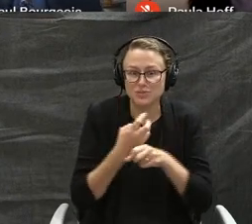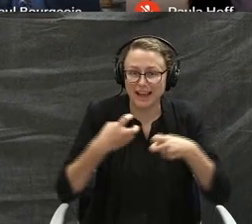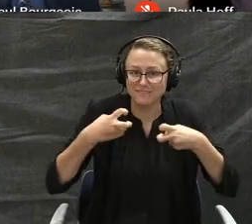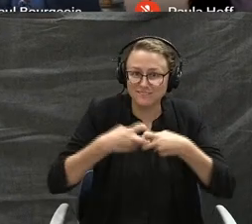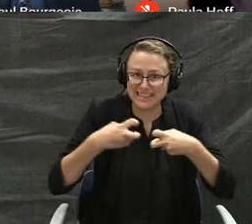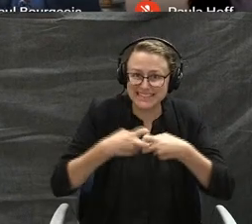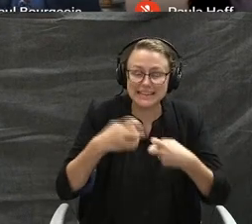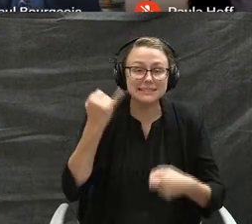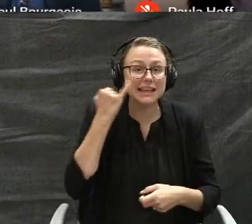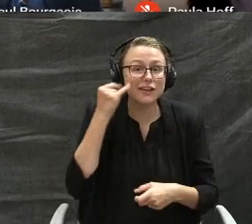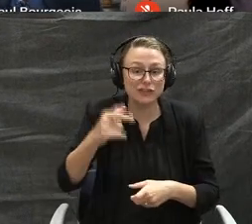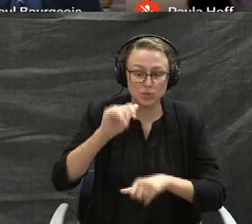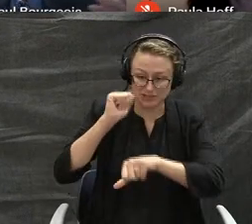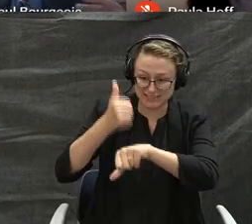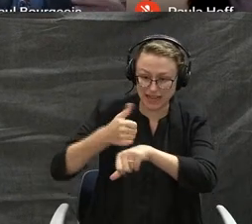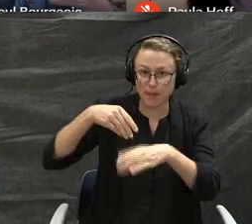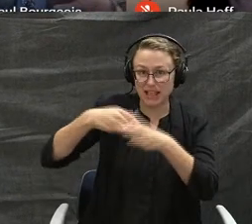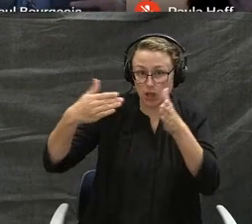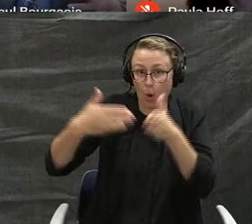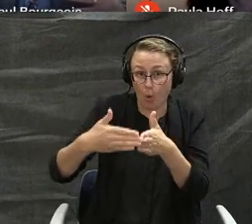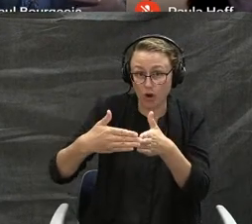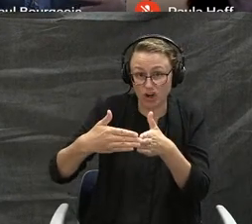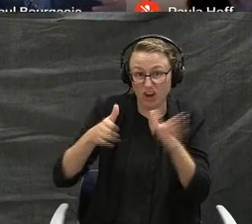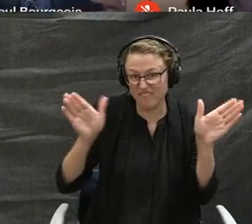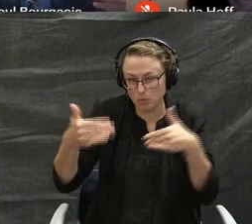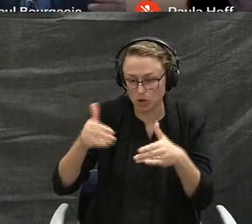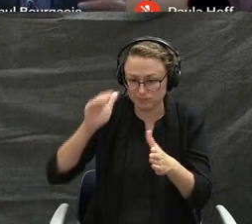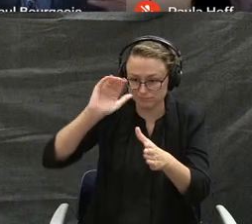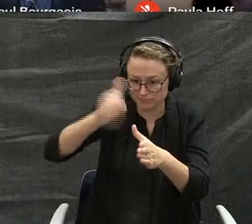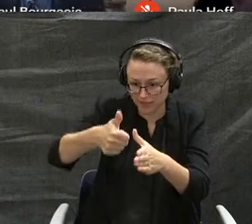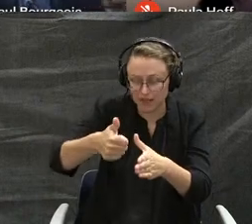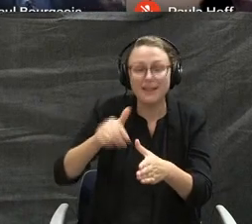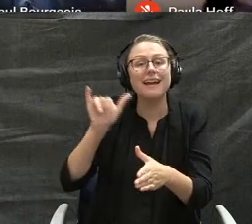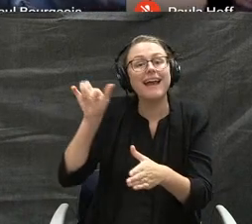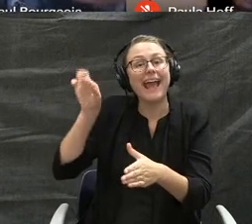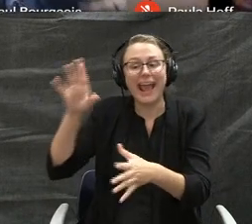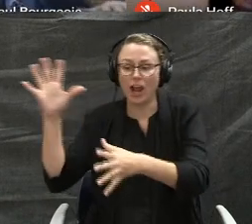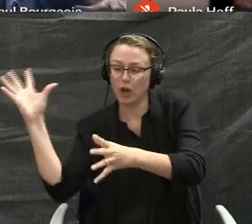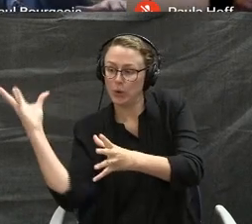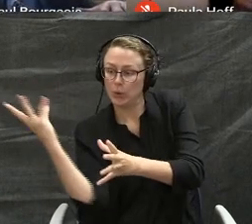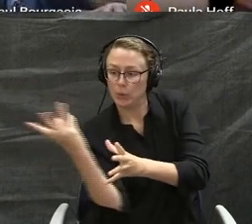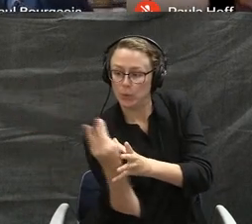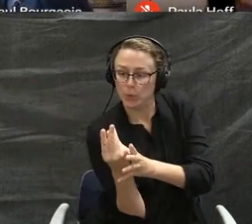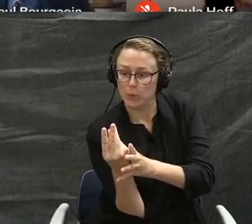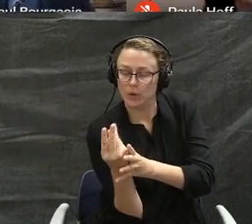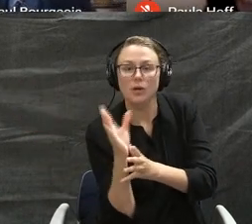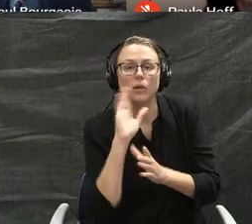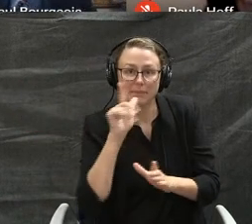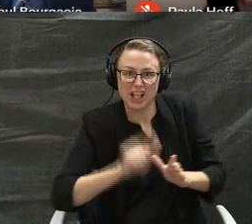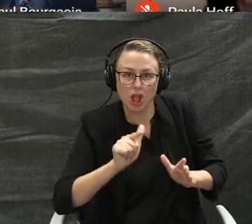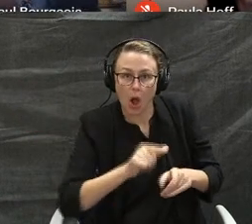these in the corner of the room and they're going to be drawing air towards them and filtering, they're going to be down low,